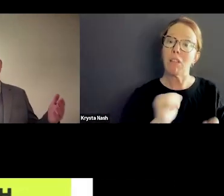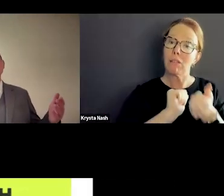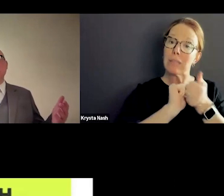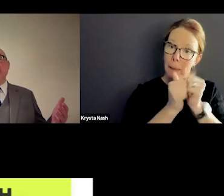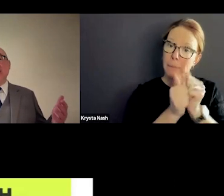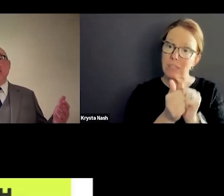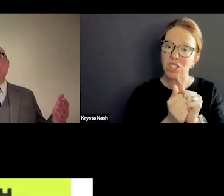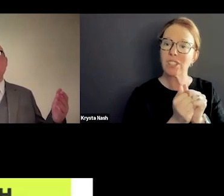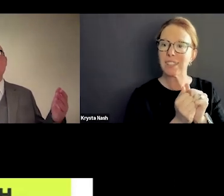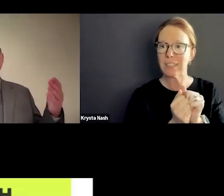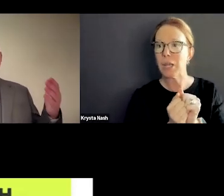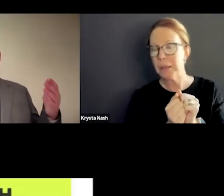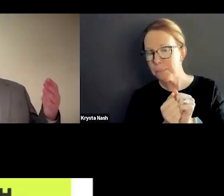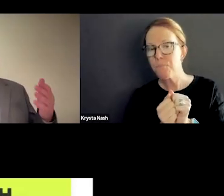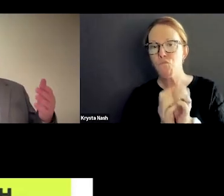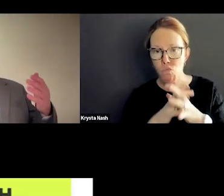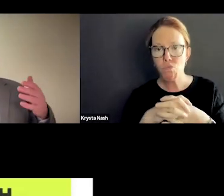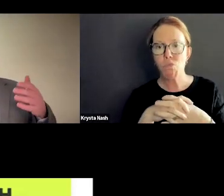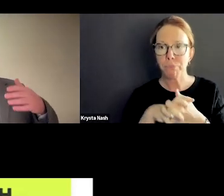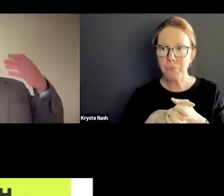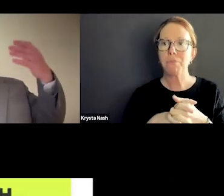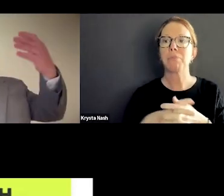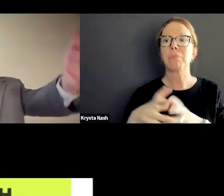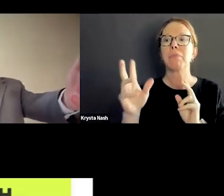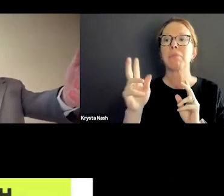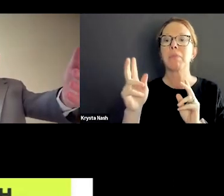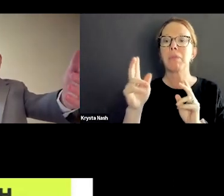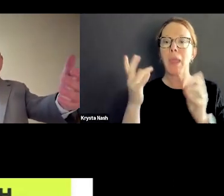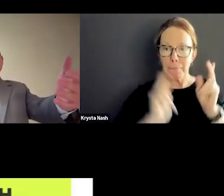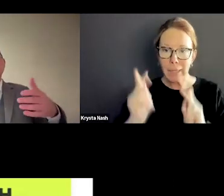This is a thing again, where, people are playing a sporting event